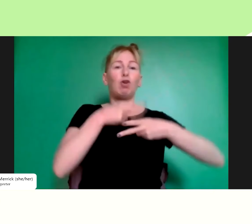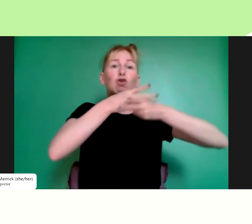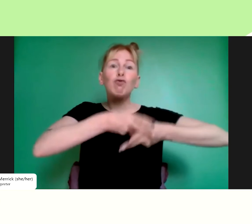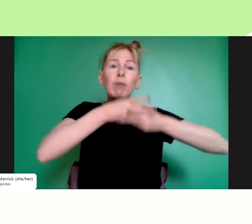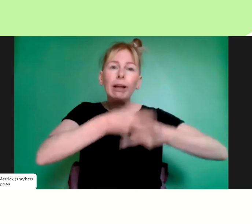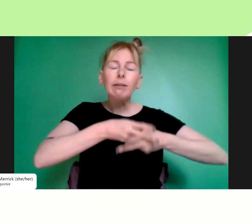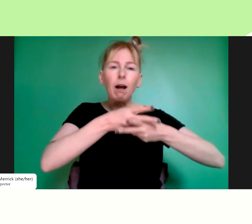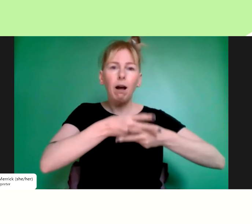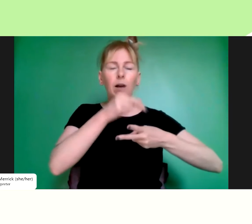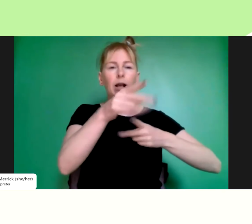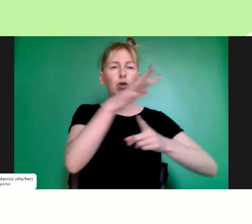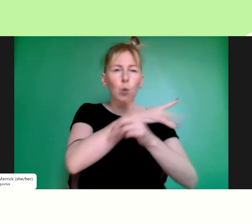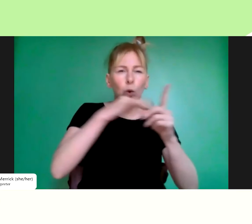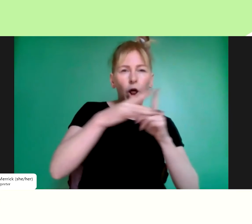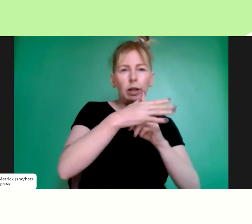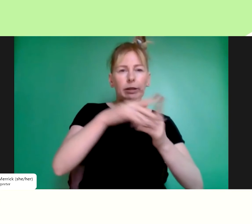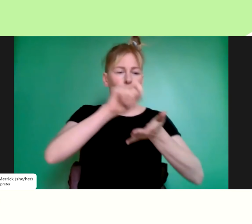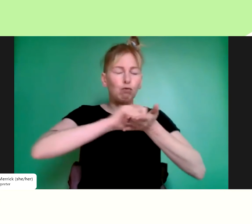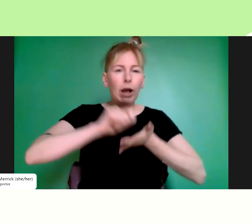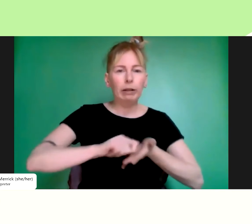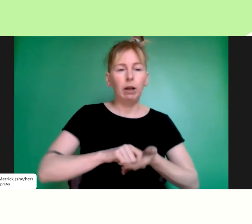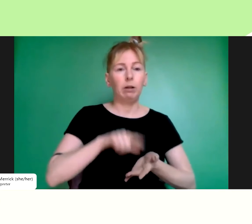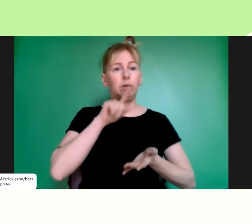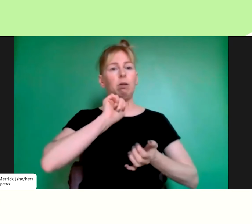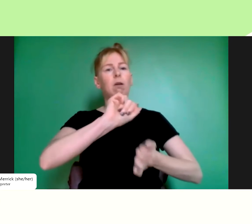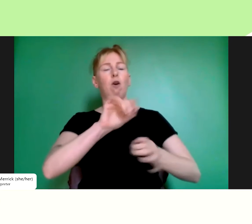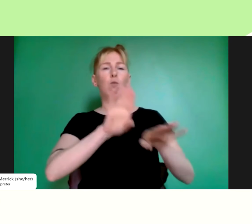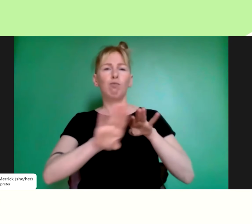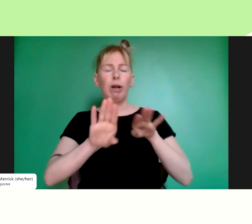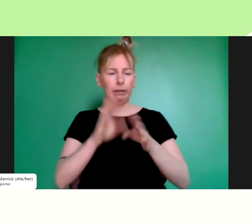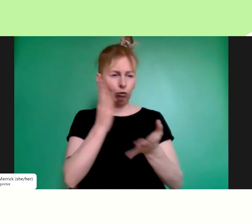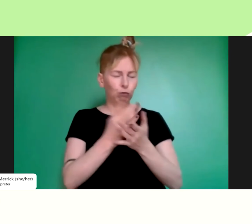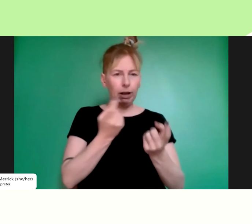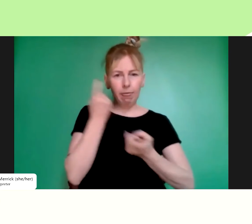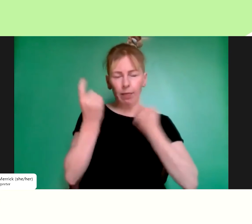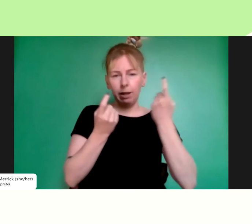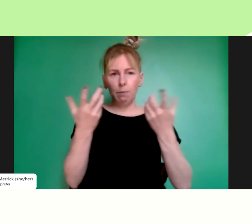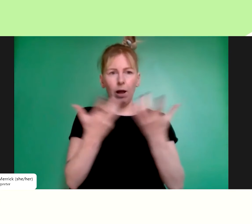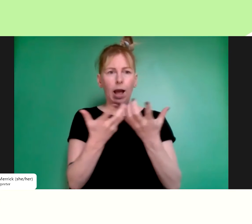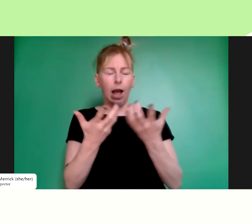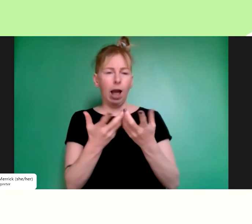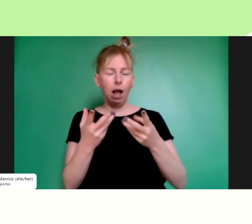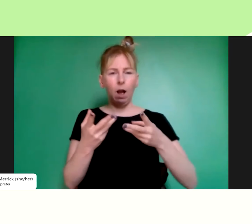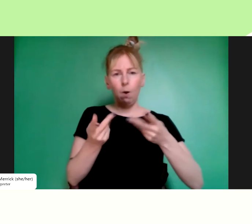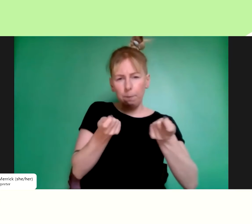practice centred around curing care and using creativity to instigate spaces for emancipatory